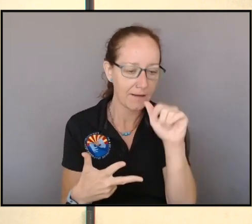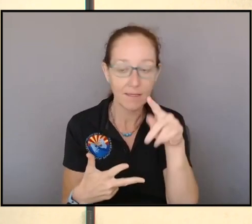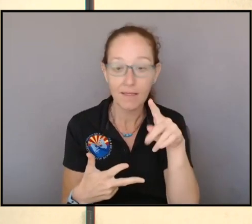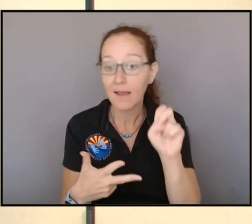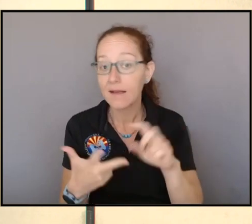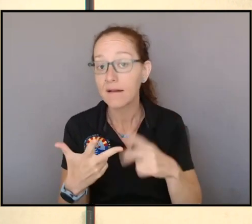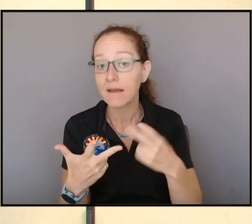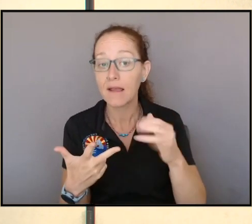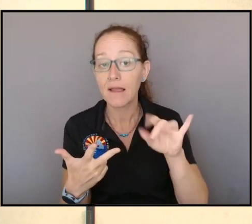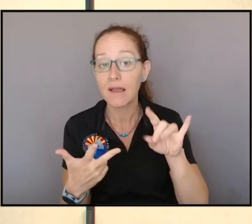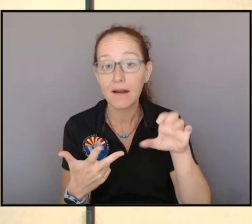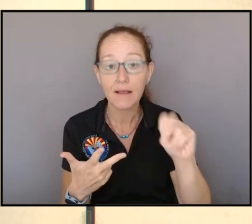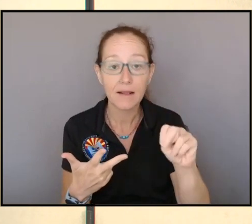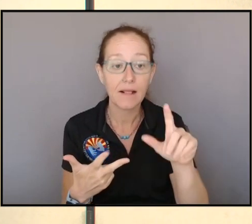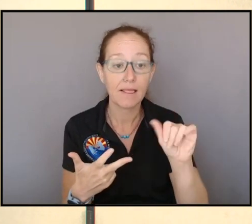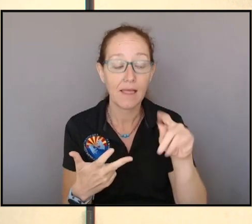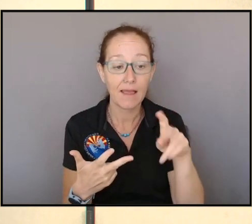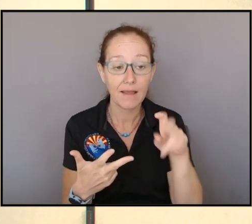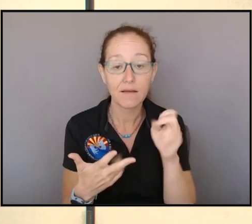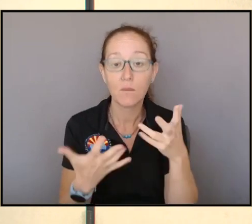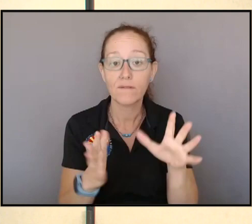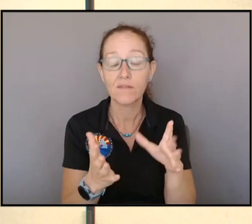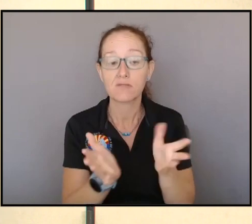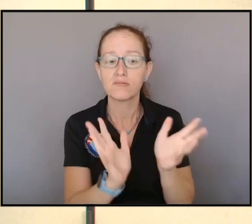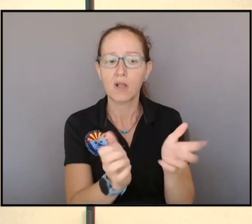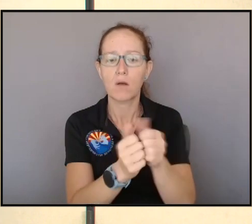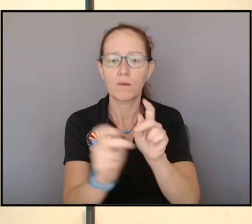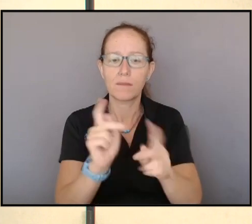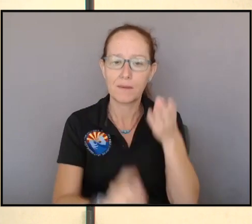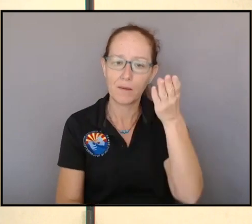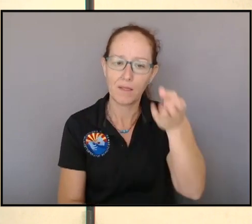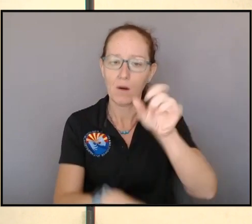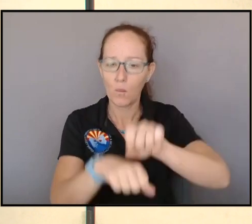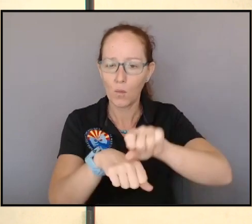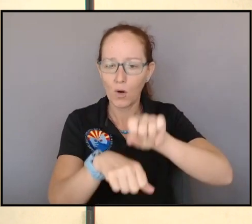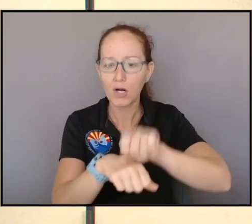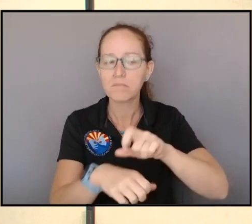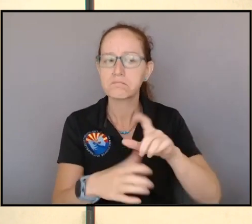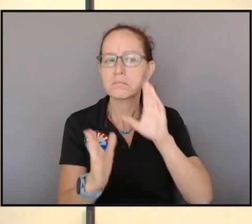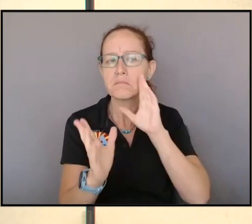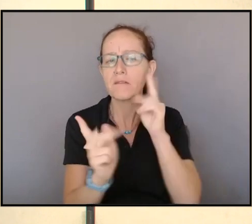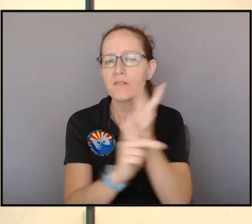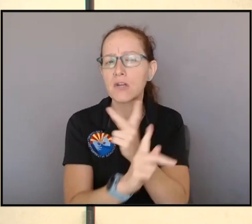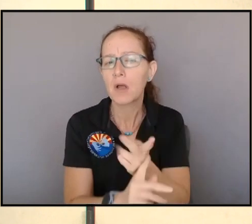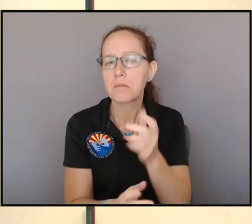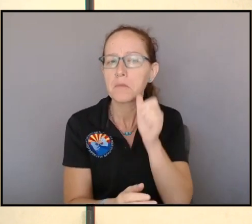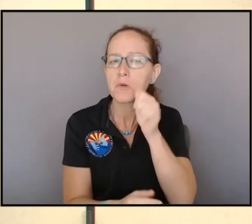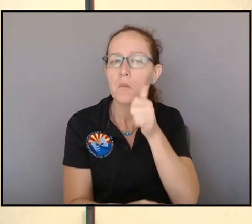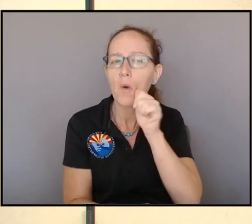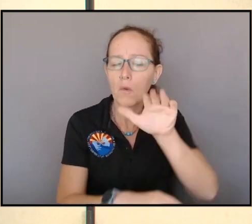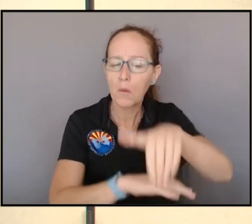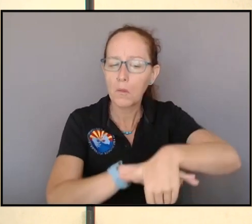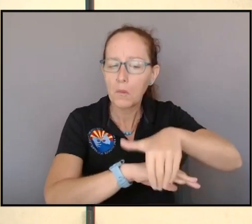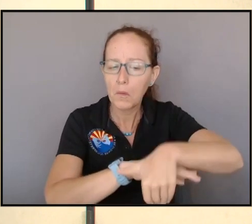out there: they figure by the end of business tomorrow, so you know, around seven o'clock tomorrow night that the